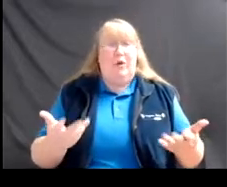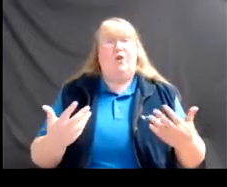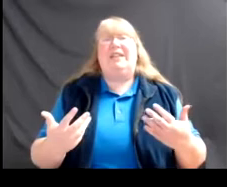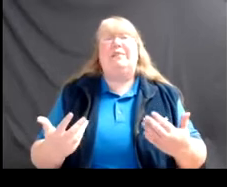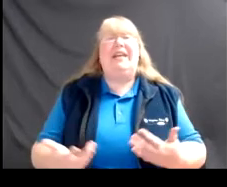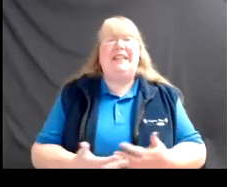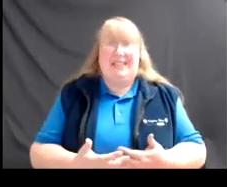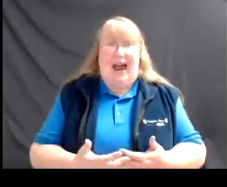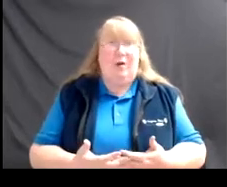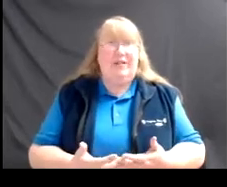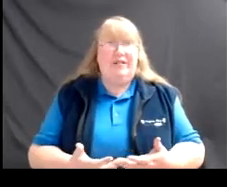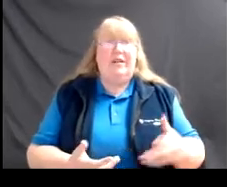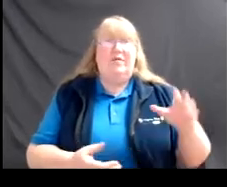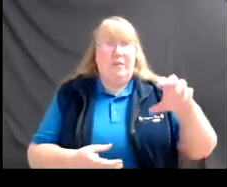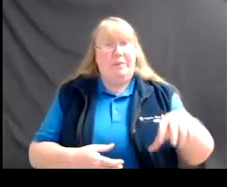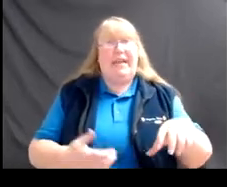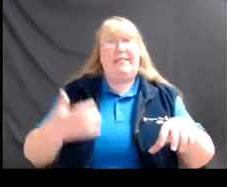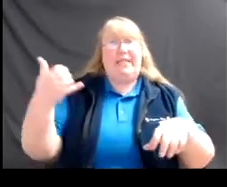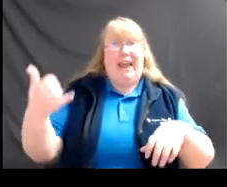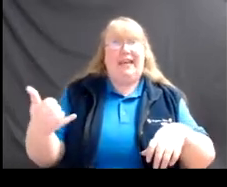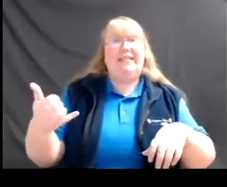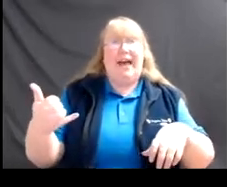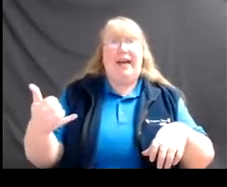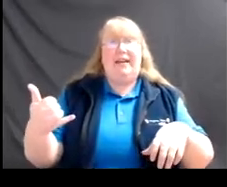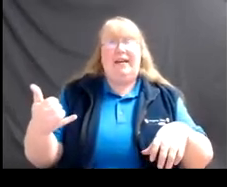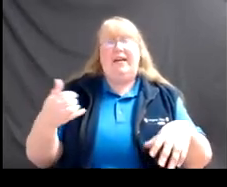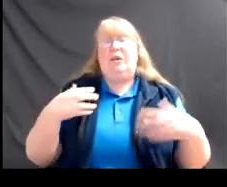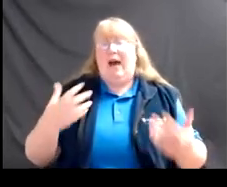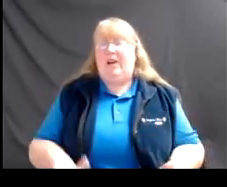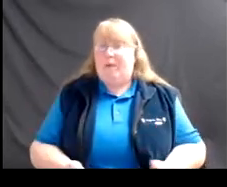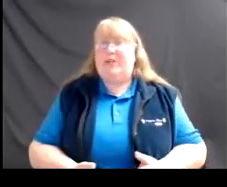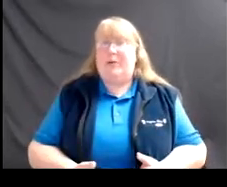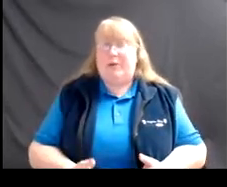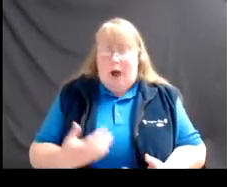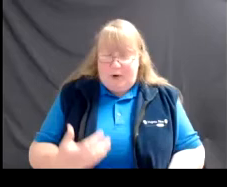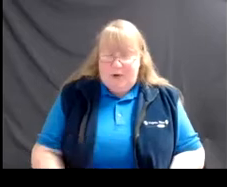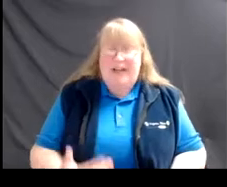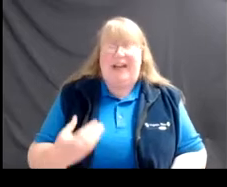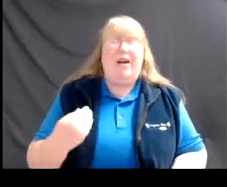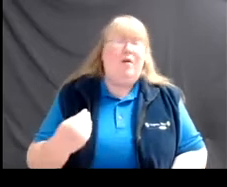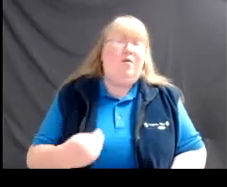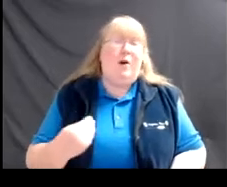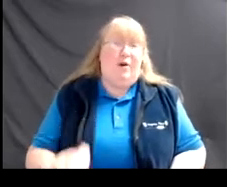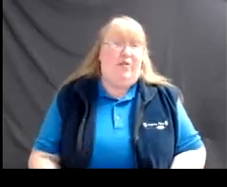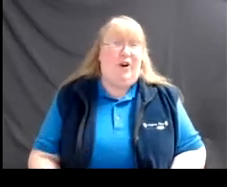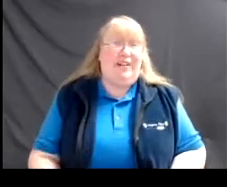are transmitting the sound from the base to hand set, you have an opportunity for interference.